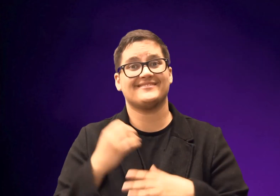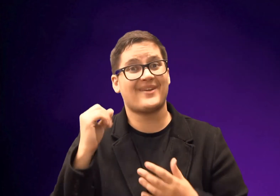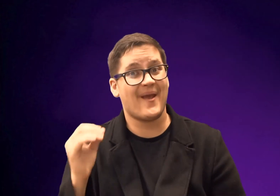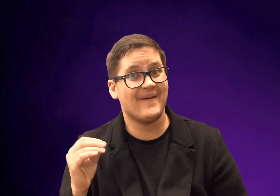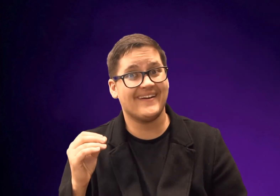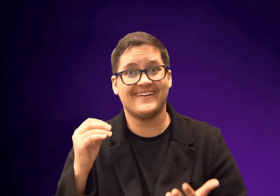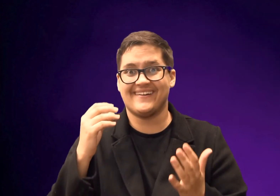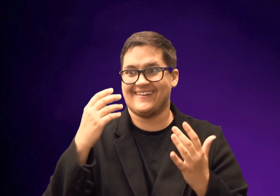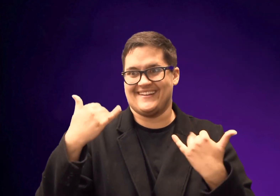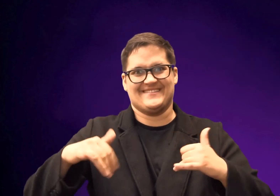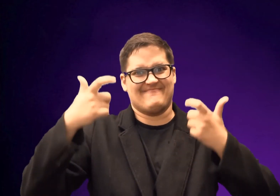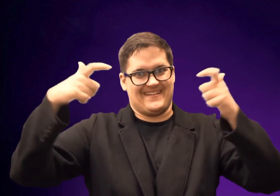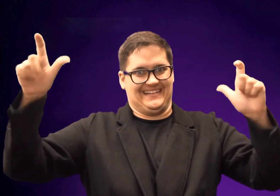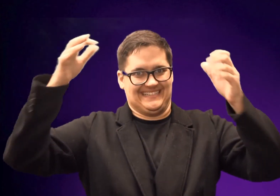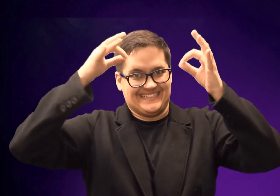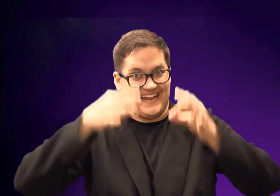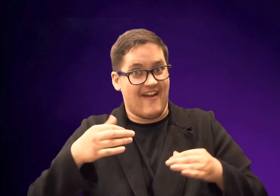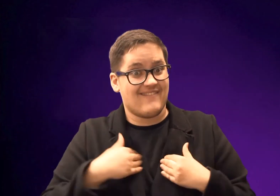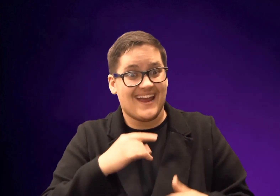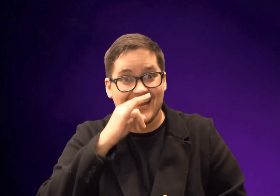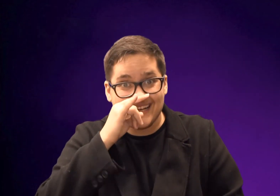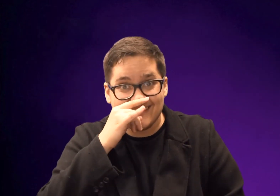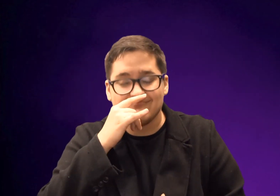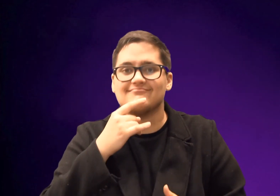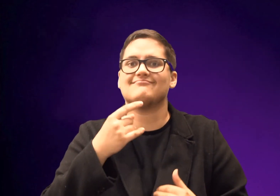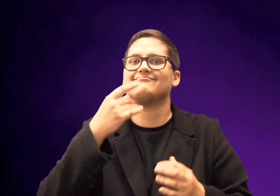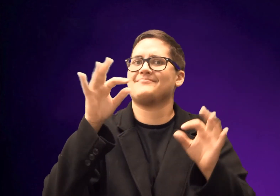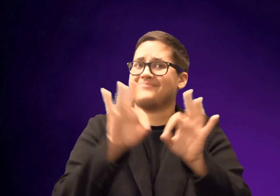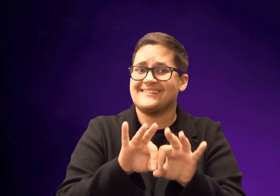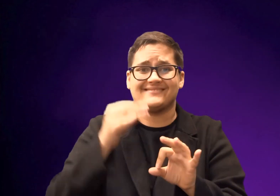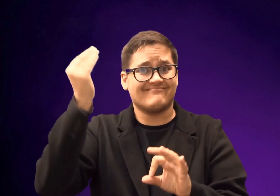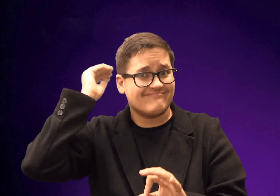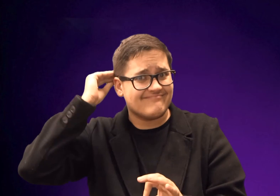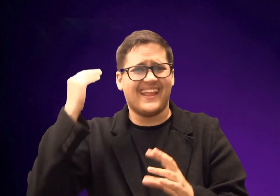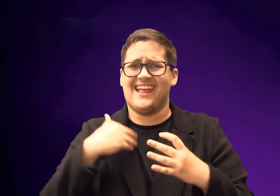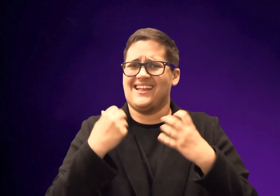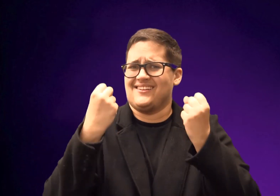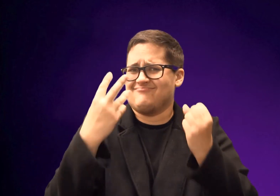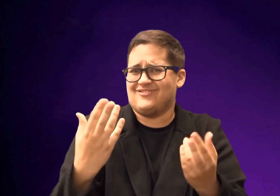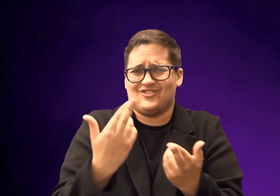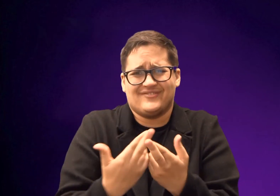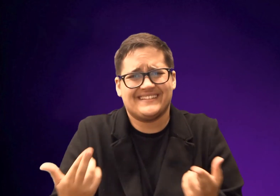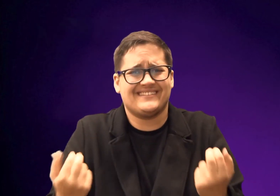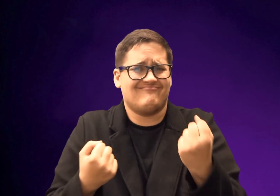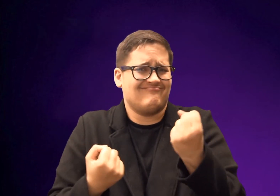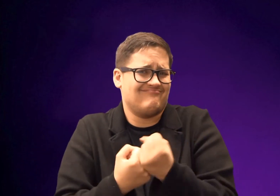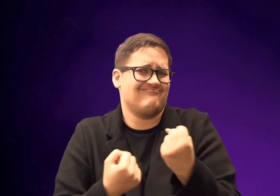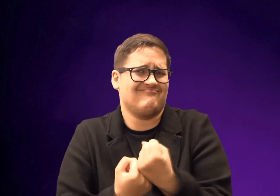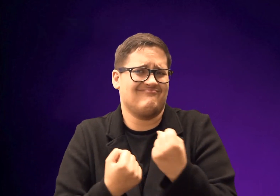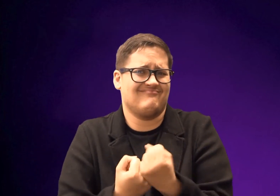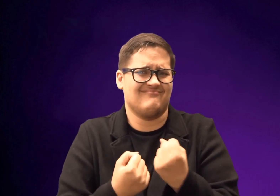So- yes it's a big decision, deciding if you want to have a child. There are a lot of great resources and supports out there.